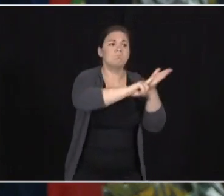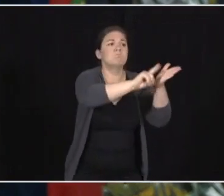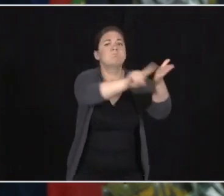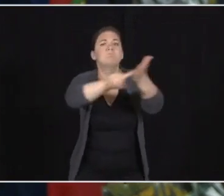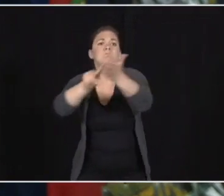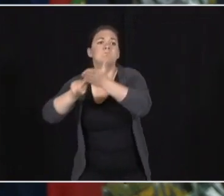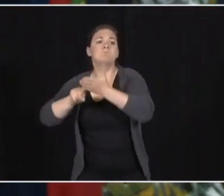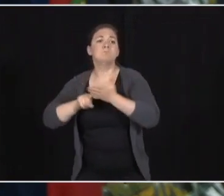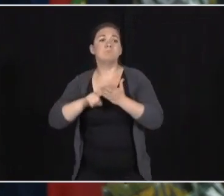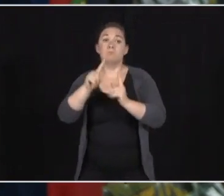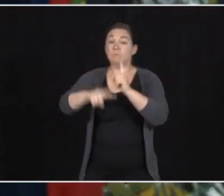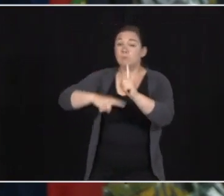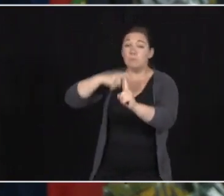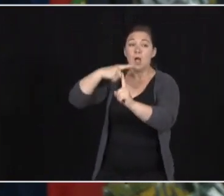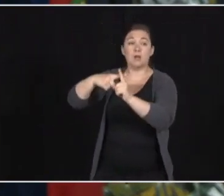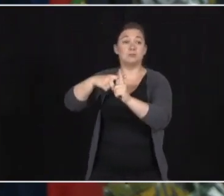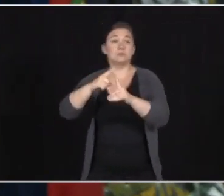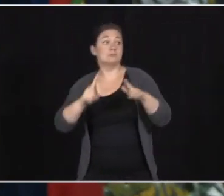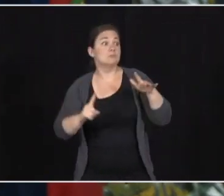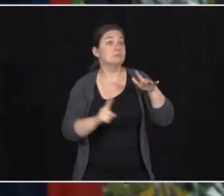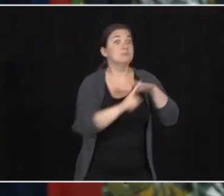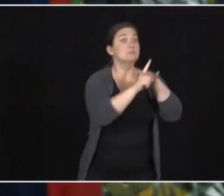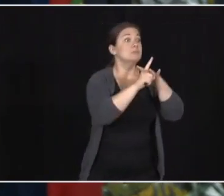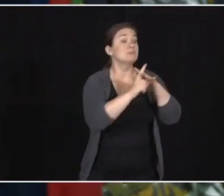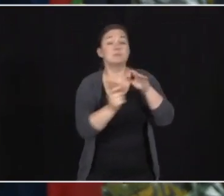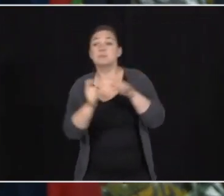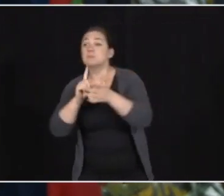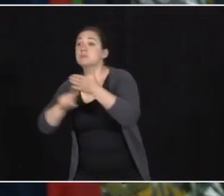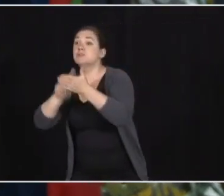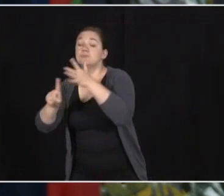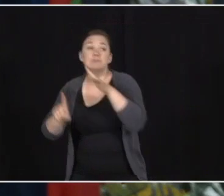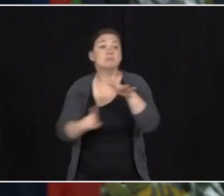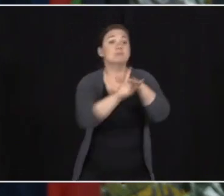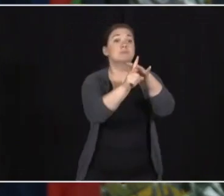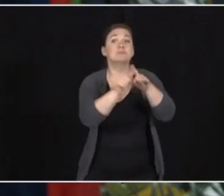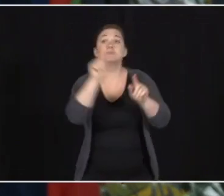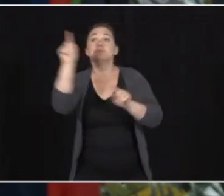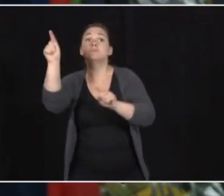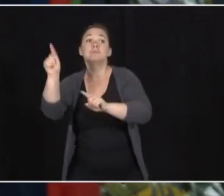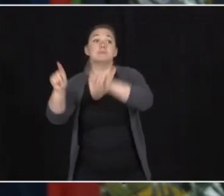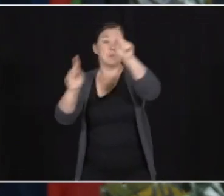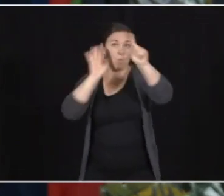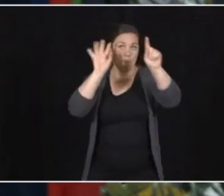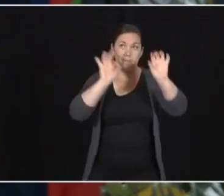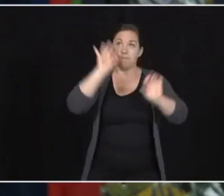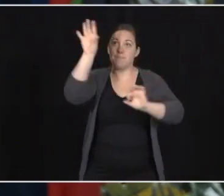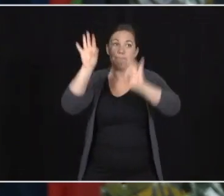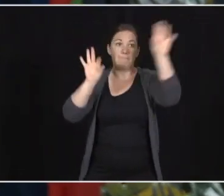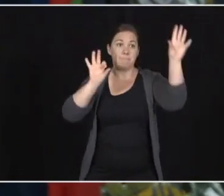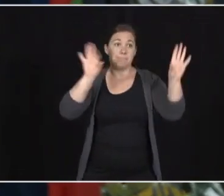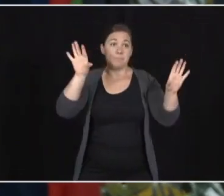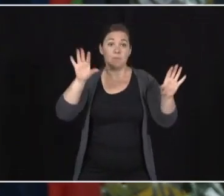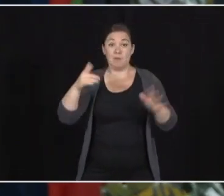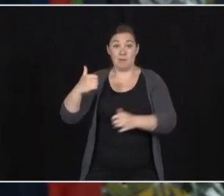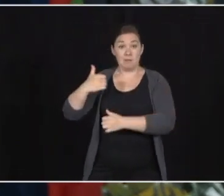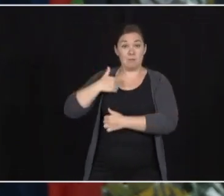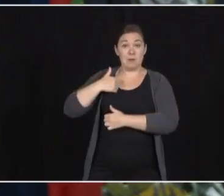We launched a full investigation following the military report. The chief coroner and auditor General have also launched